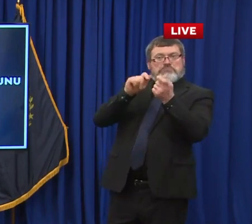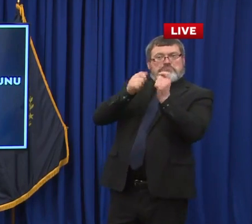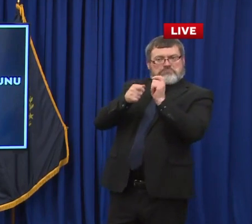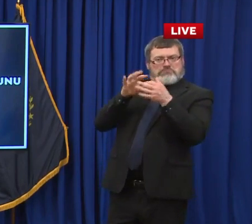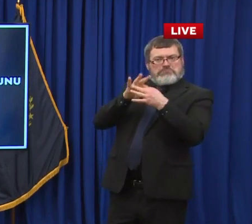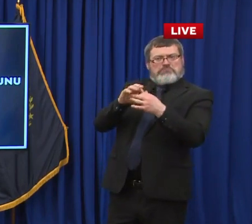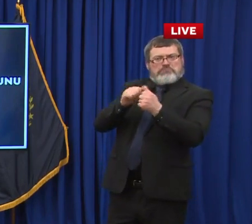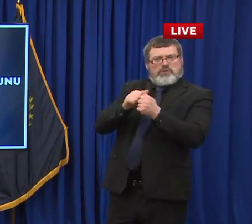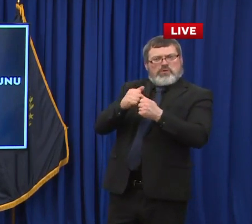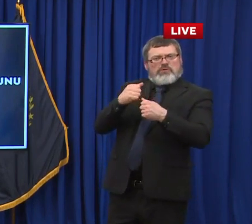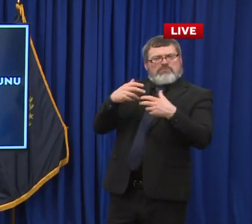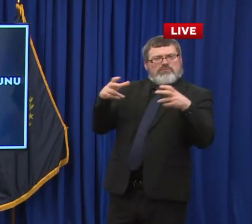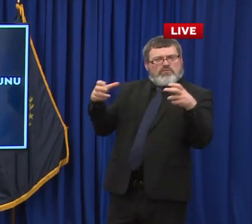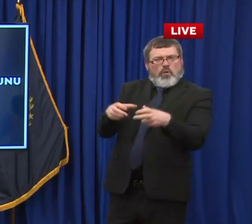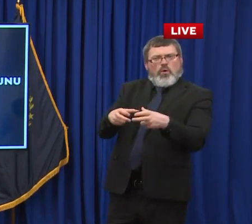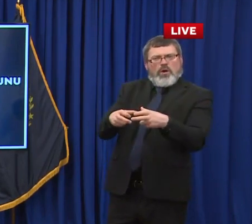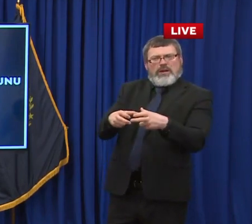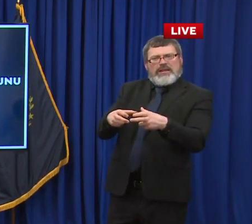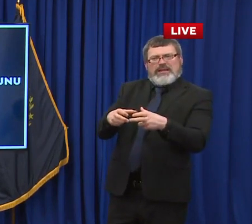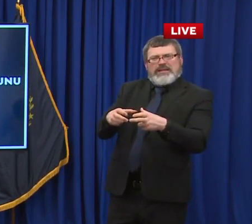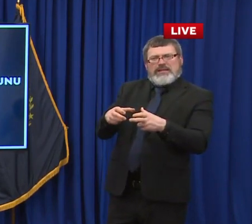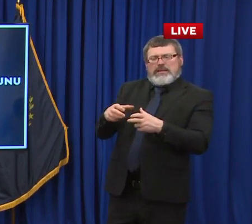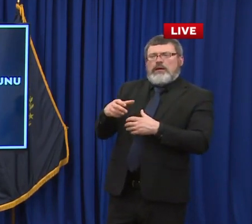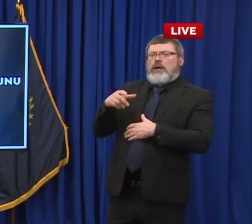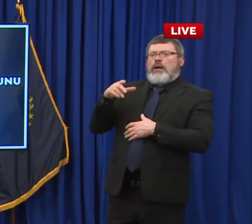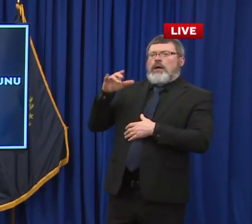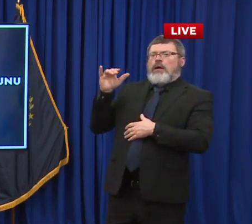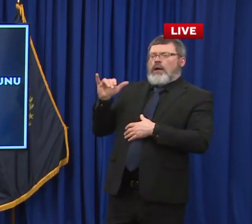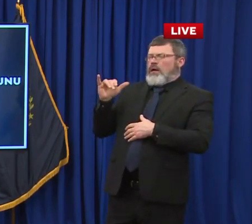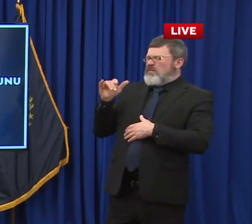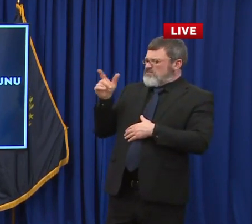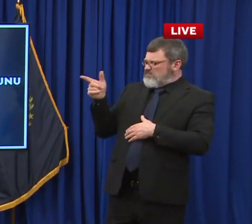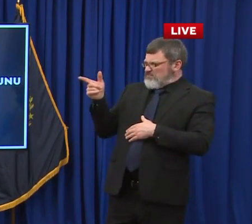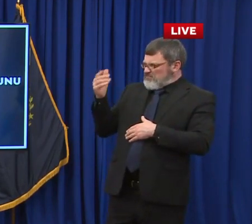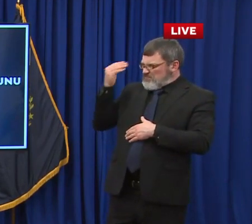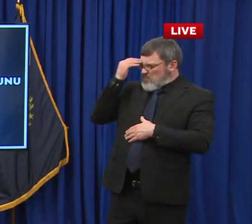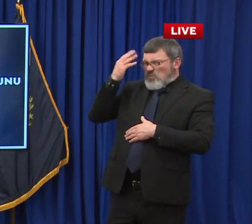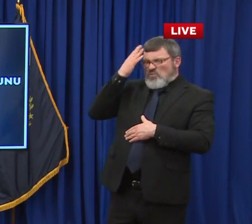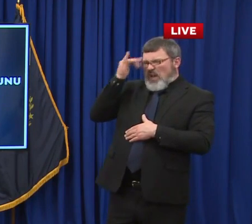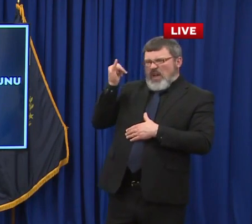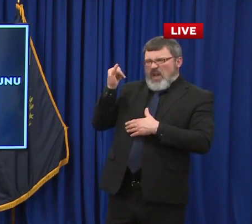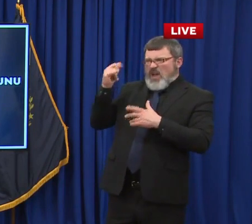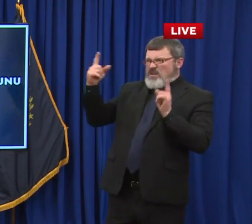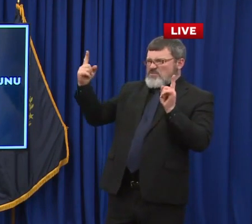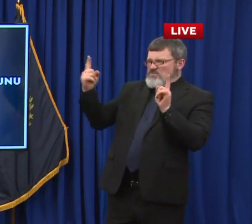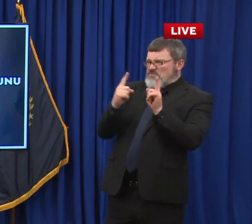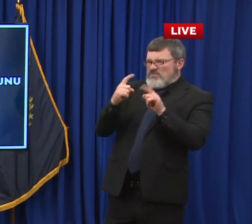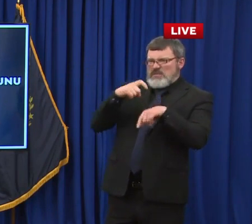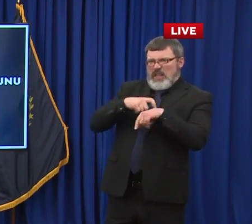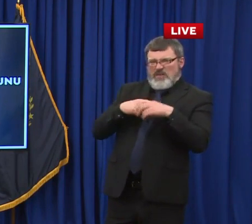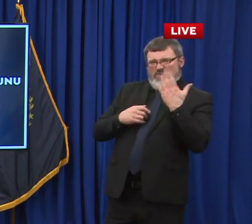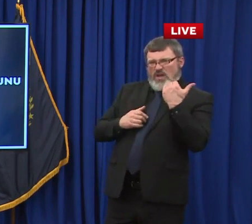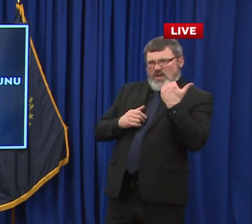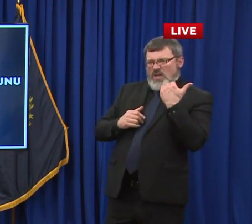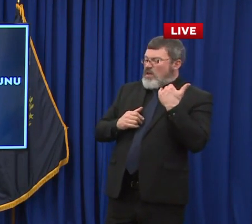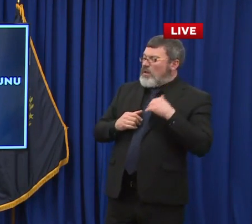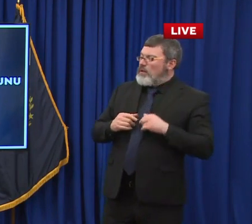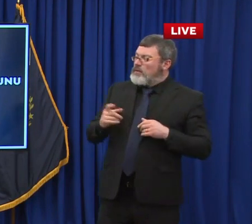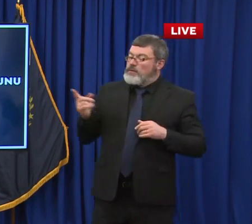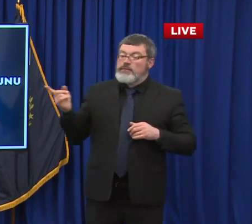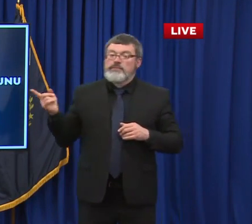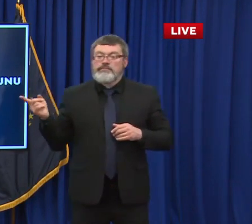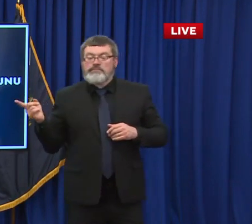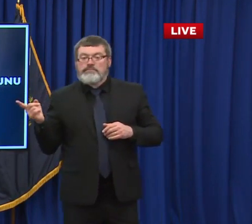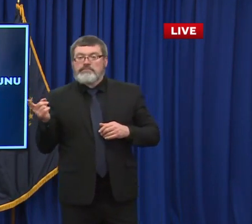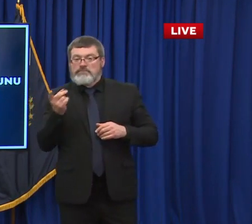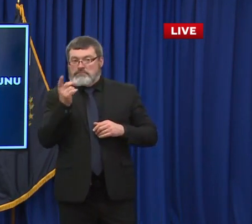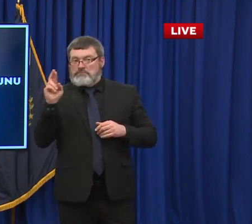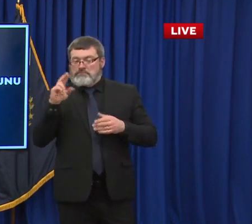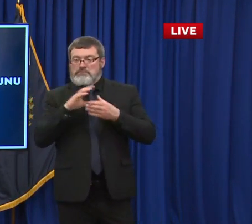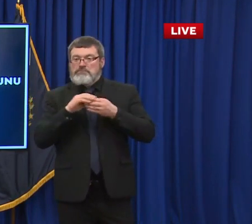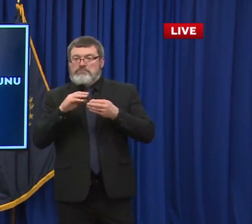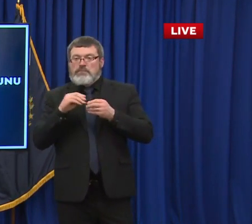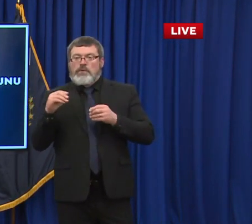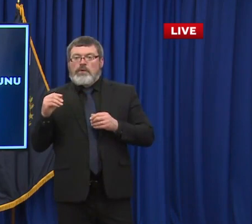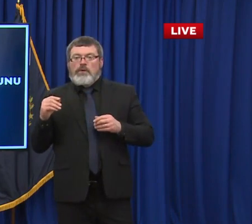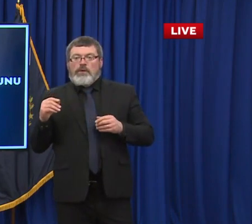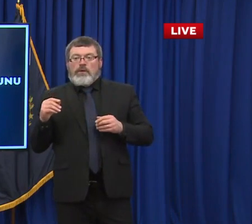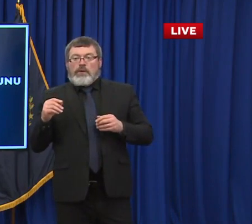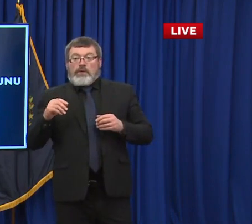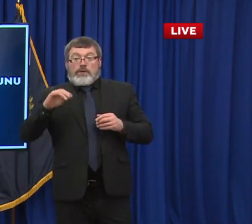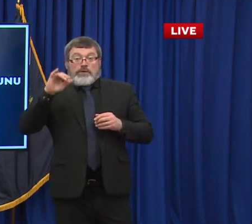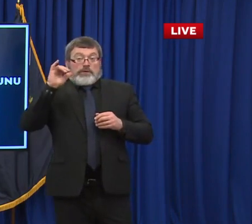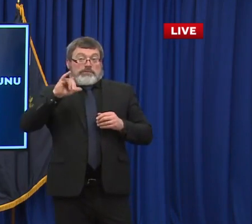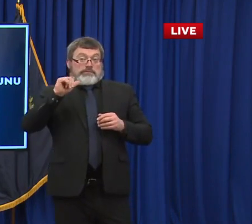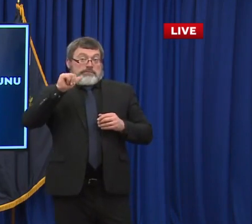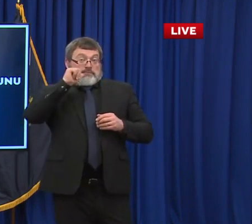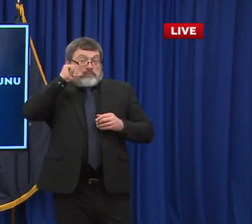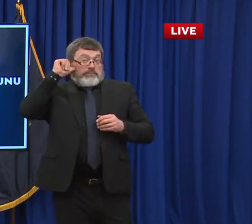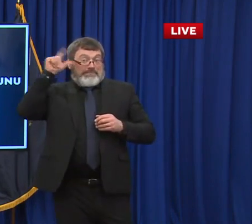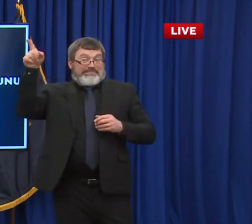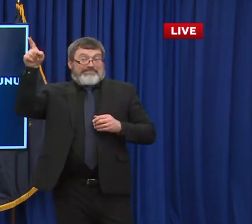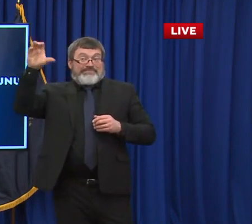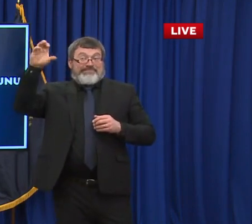ON THE CDC CHANGE IN RECOMMENDATIONS BETWEEN THE QUARANTINE ISOLATION AND QUARANTINE, CAN YOU GIVE US THE READER’S DIGEST VERSION OF WHAT THAT MEANS?